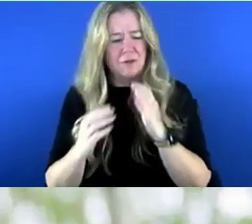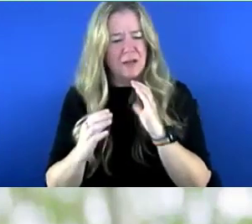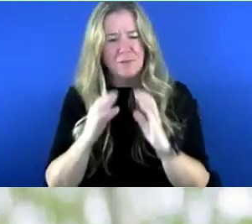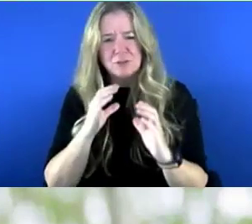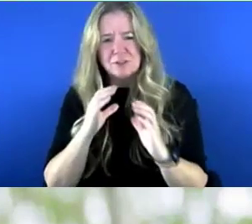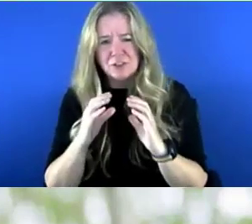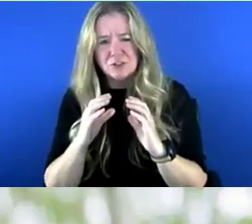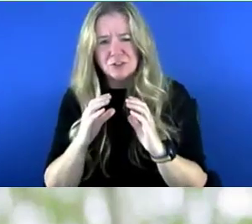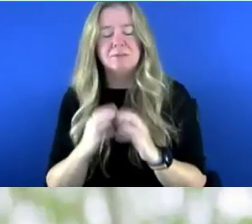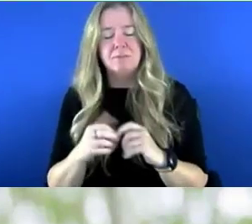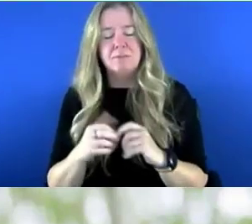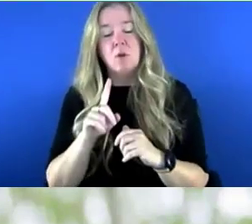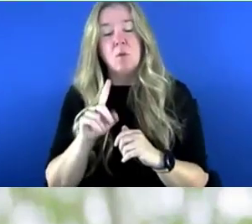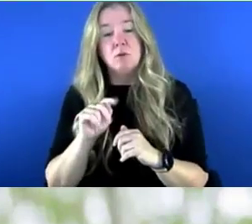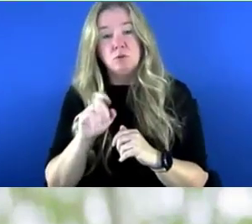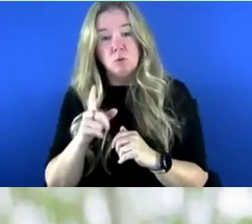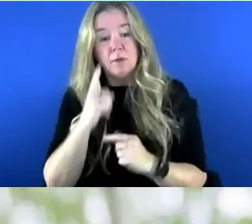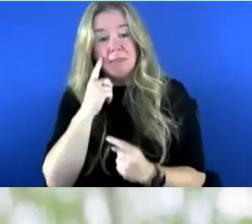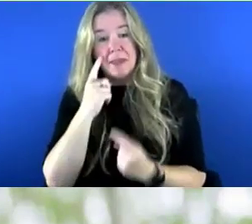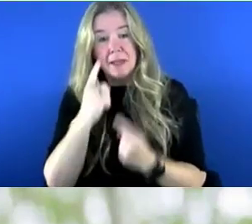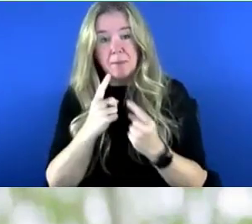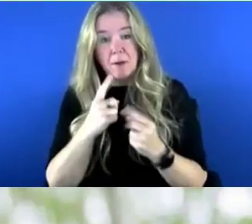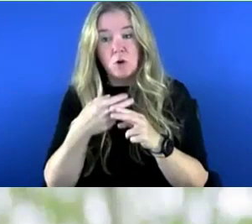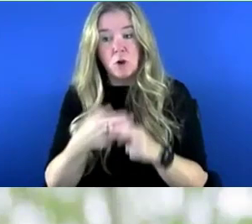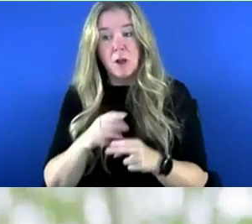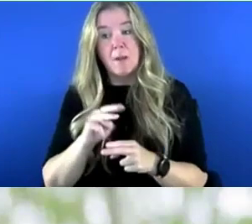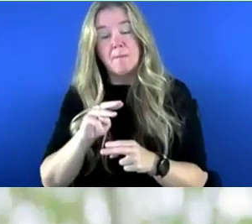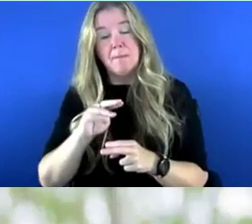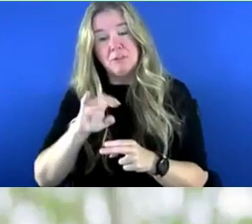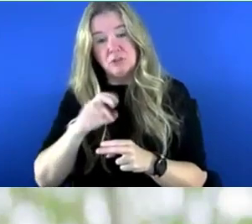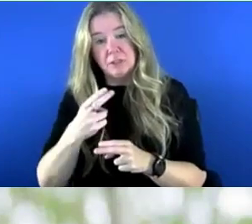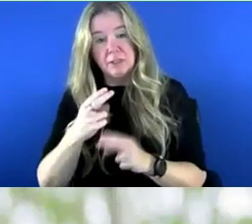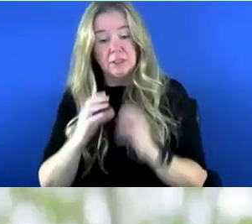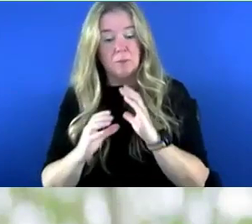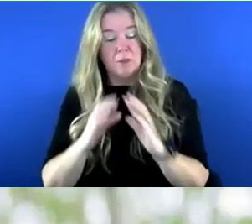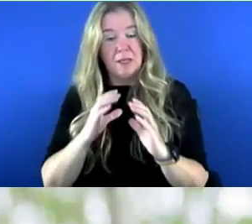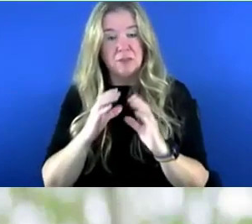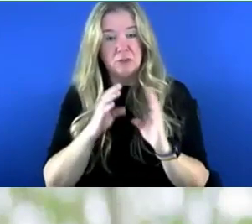One tool that you can consider is the Michigan Communication Plan for students who are deaf